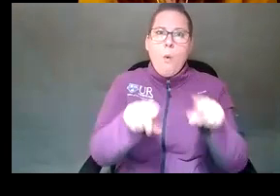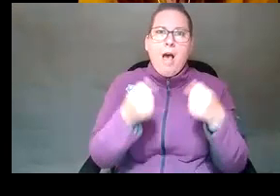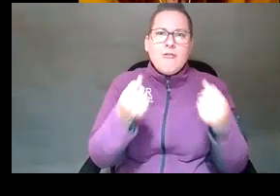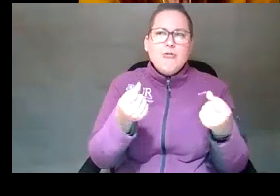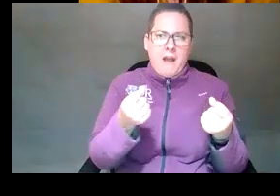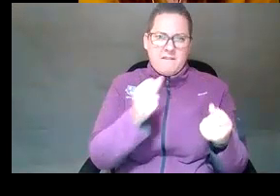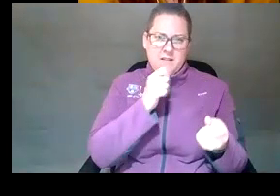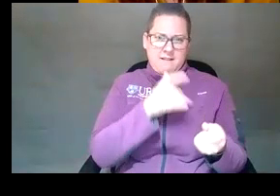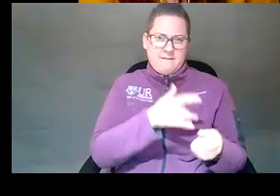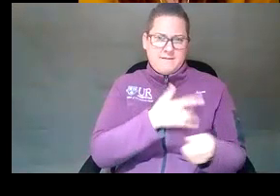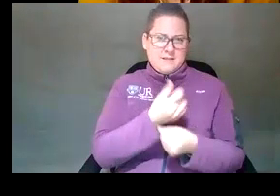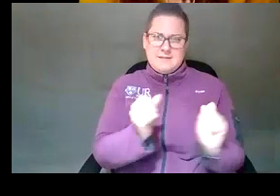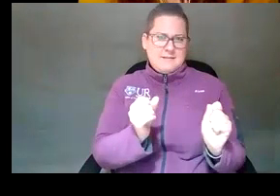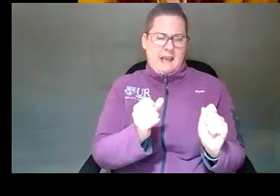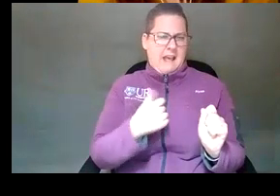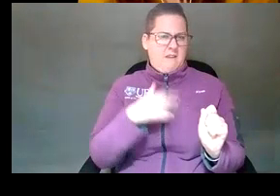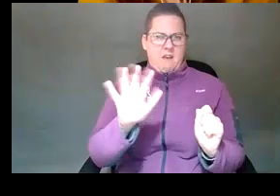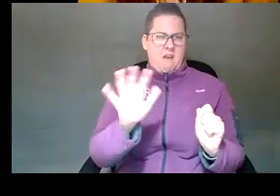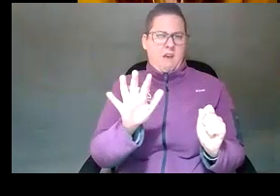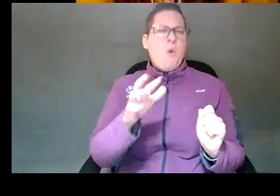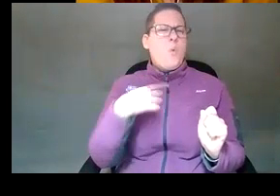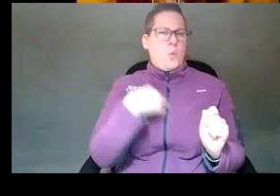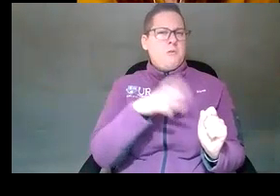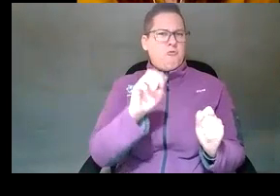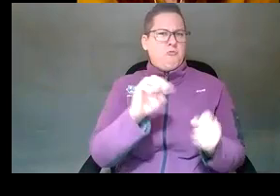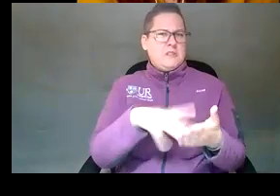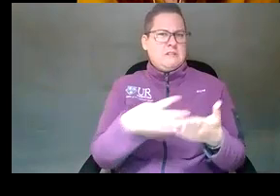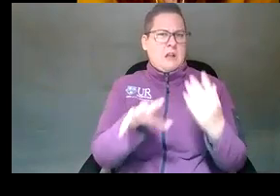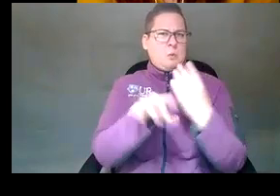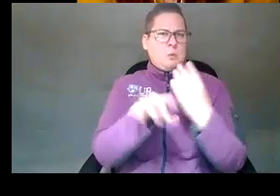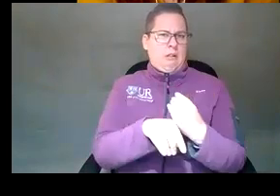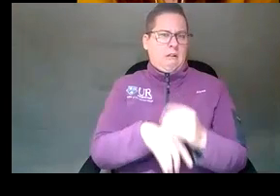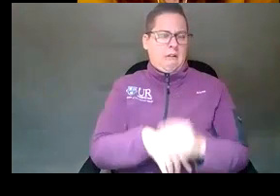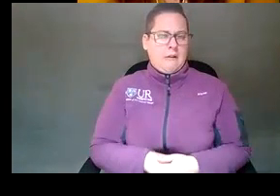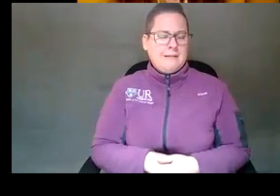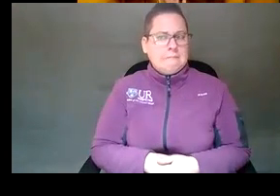I ended the visit and rescheduled later and so again thinking about the benefits of that